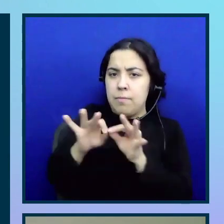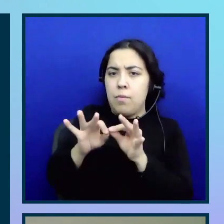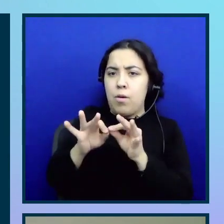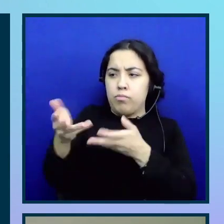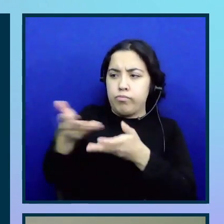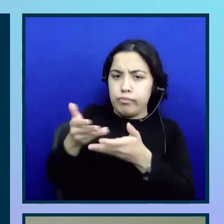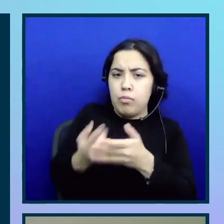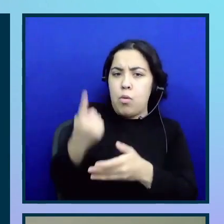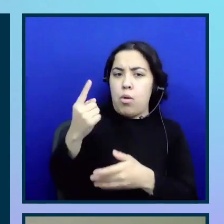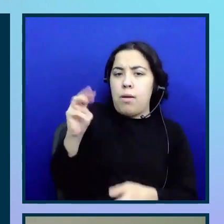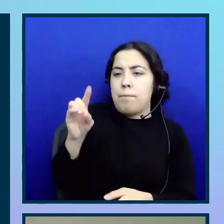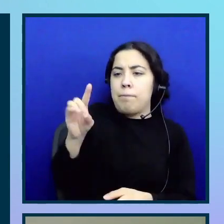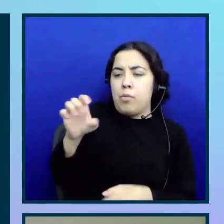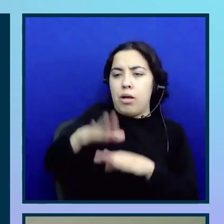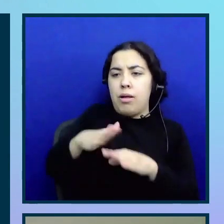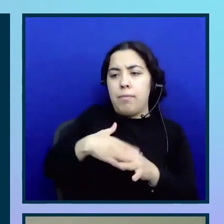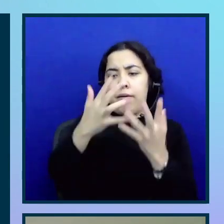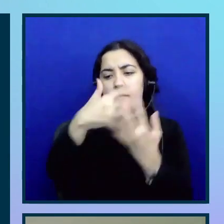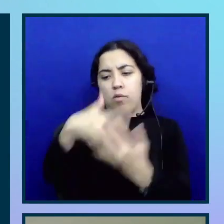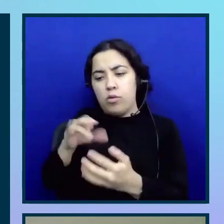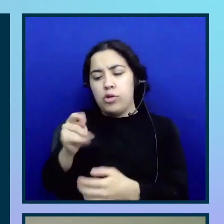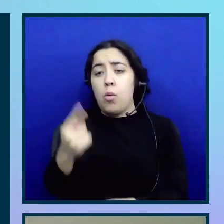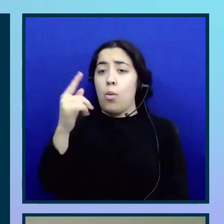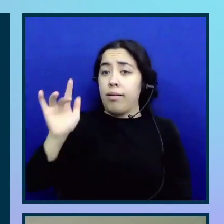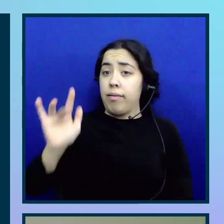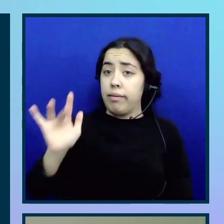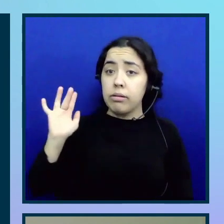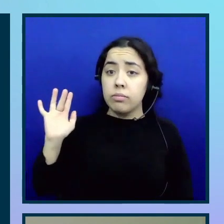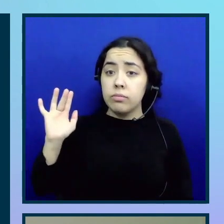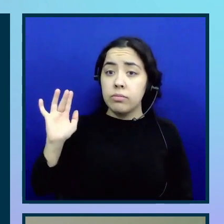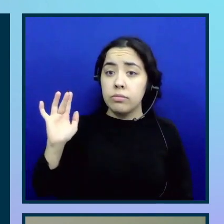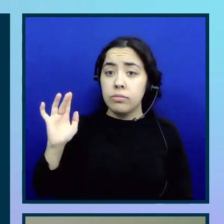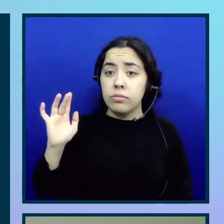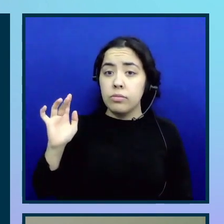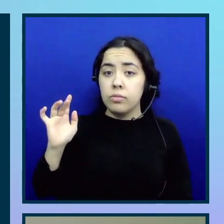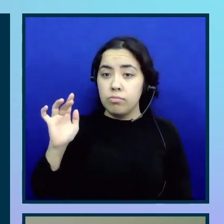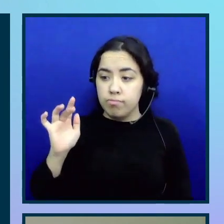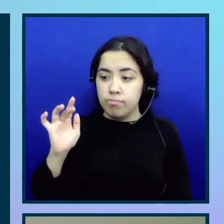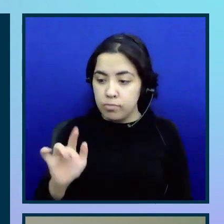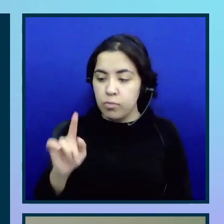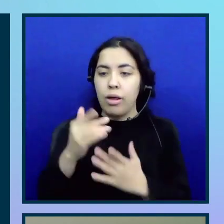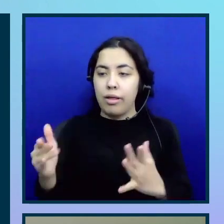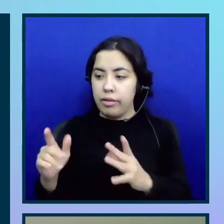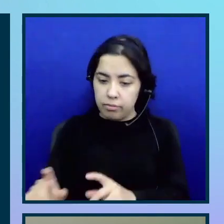on the flow chart?" Does it have one click? Is it like a button where you can do one thing and activate it and it does a single thing?